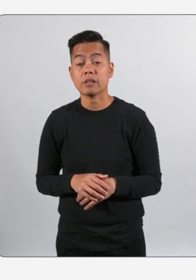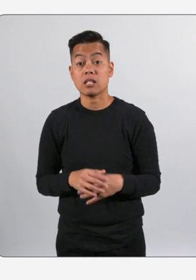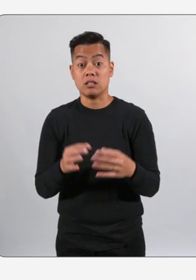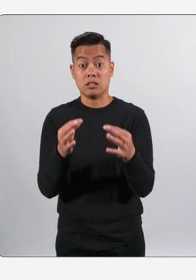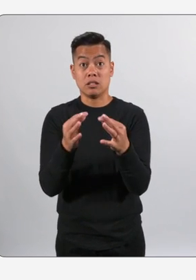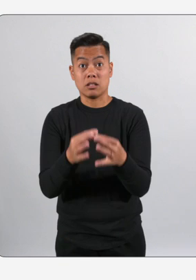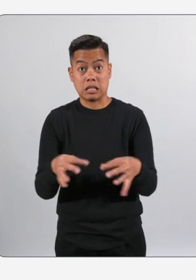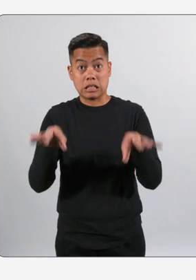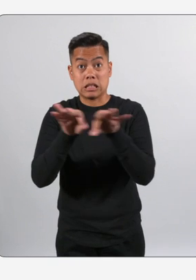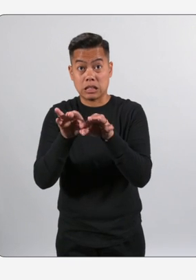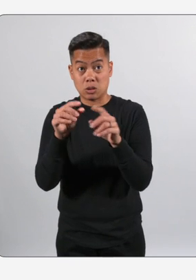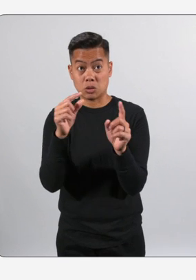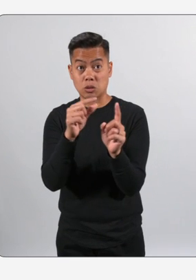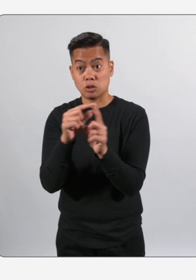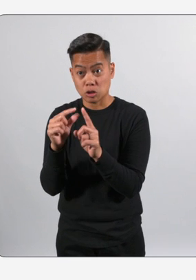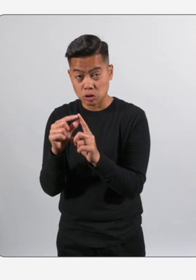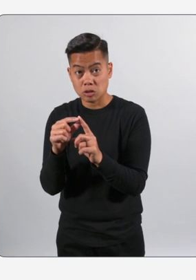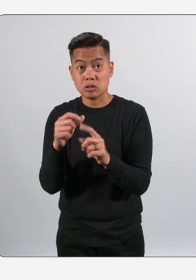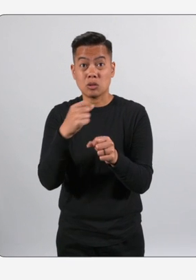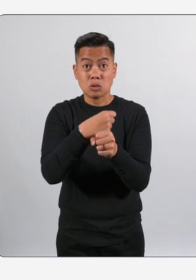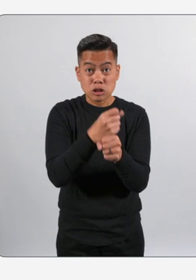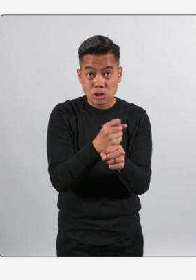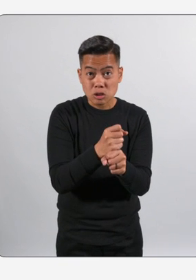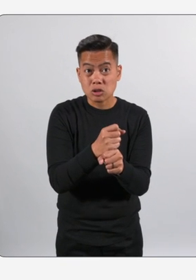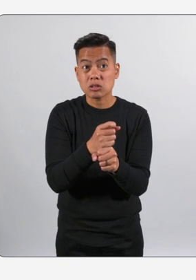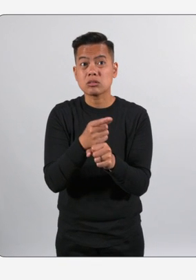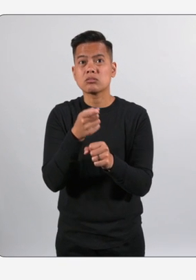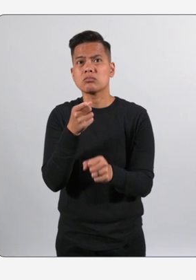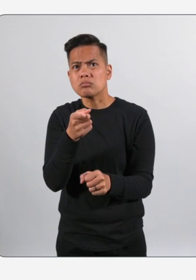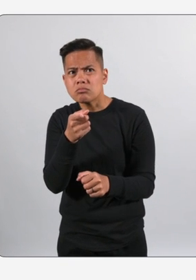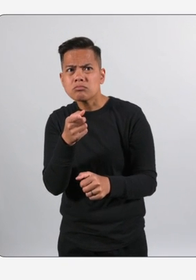creation, you're presented with a new assistive experience.